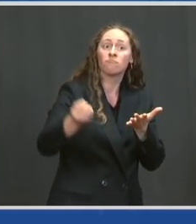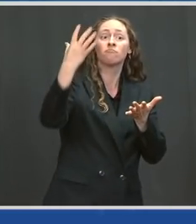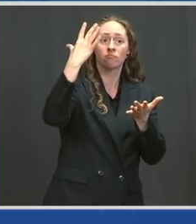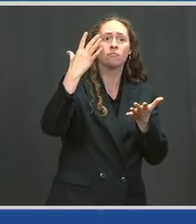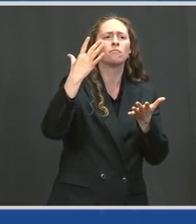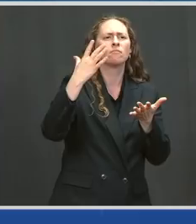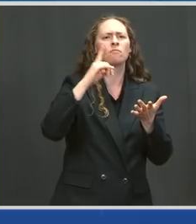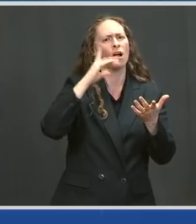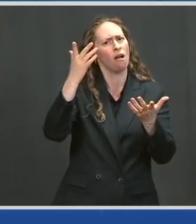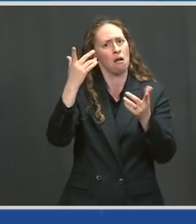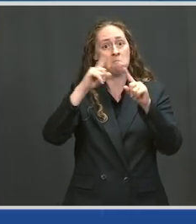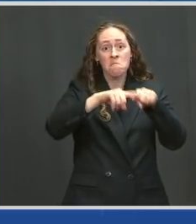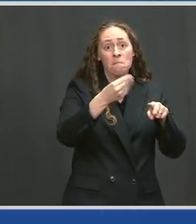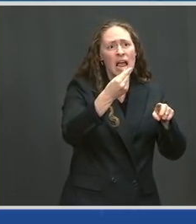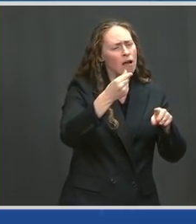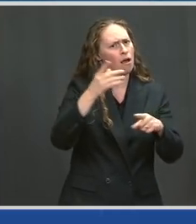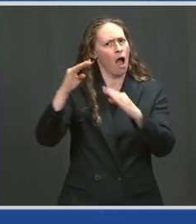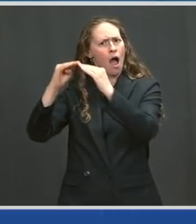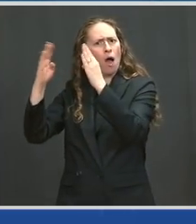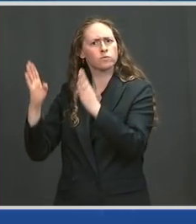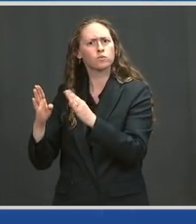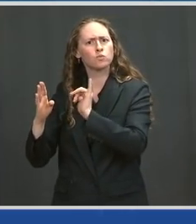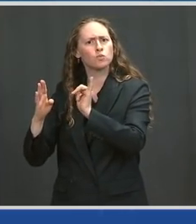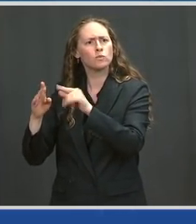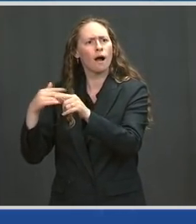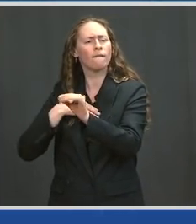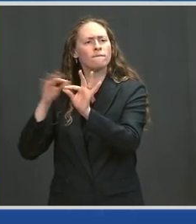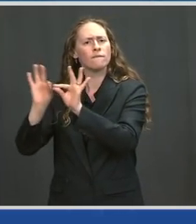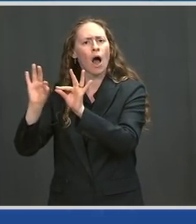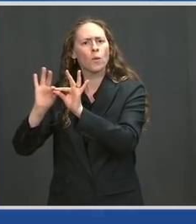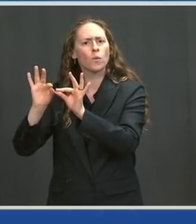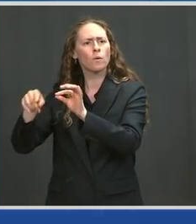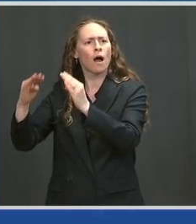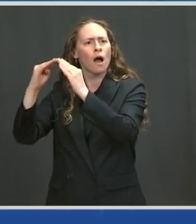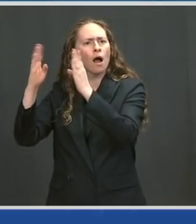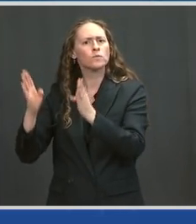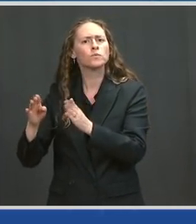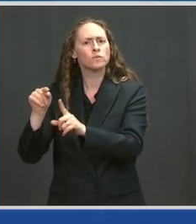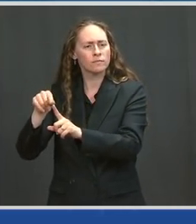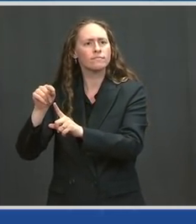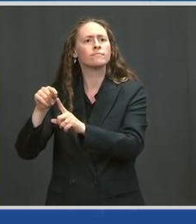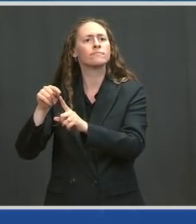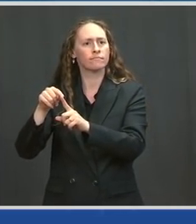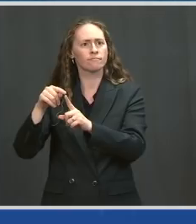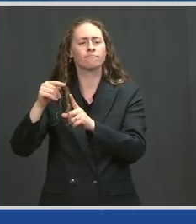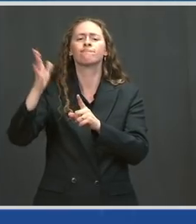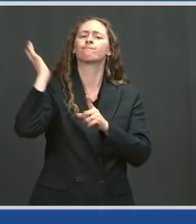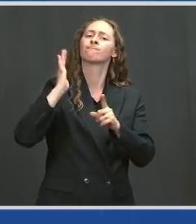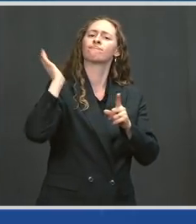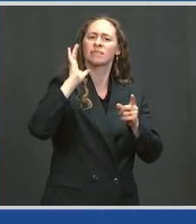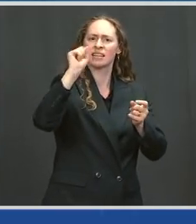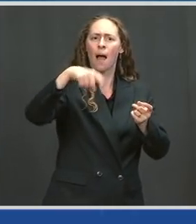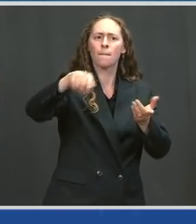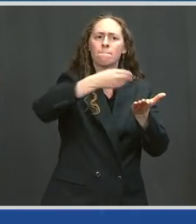Imagine what they contributed then, and what they could have contributed all these years. Imagine a thriving Greenwood